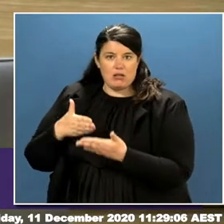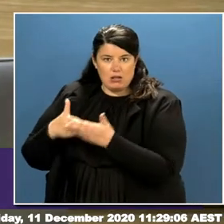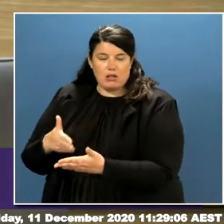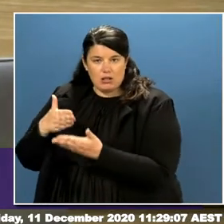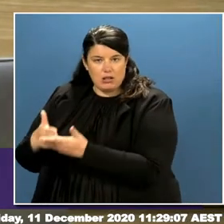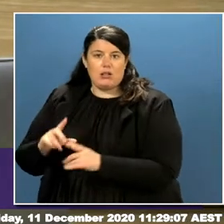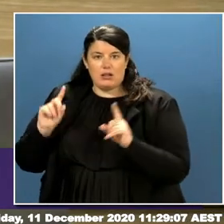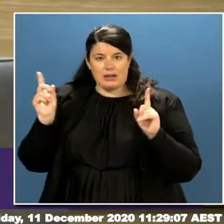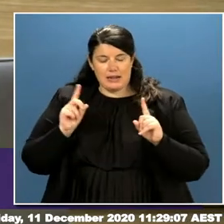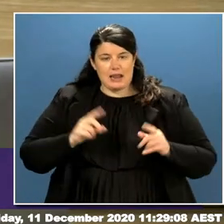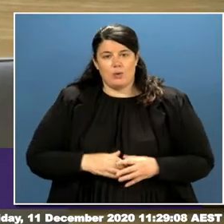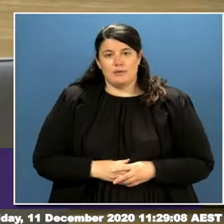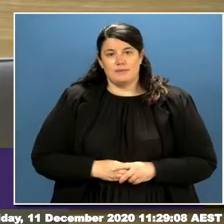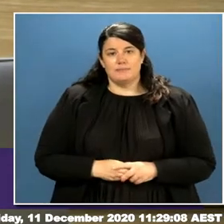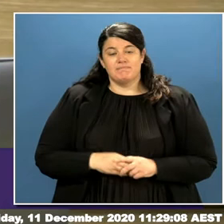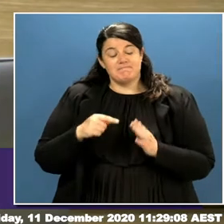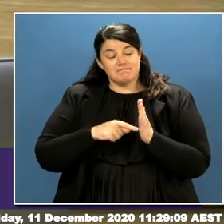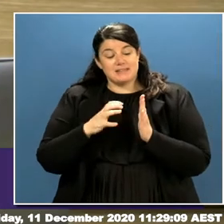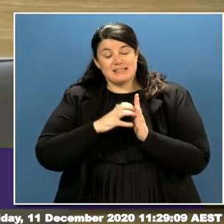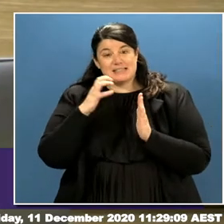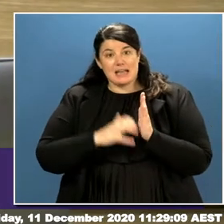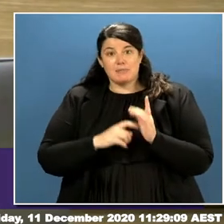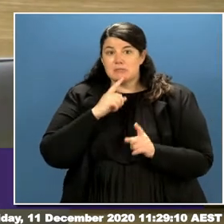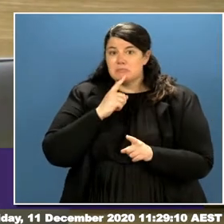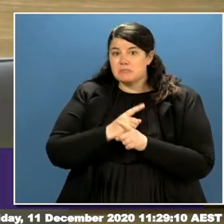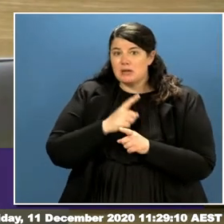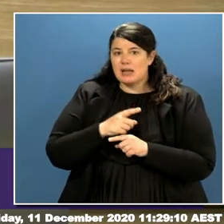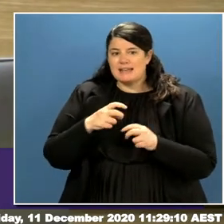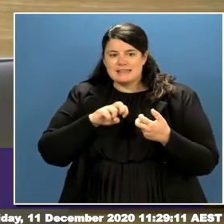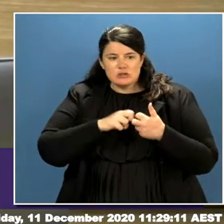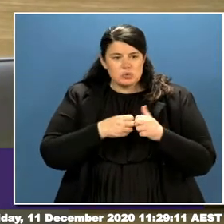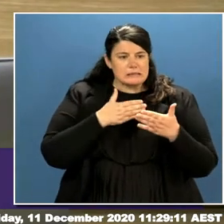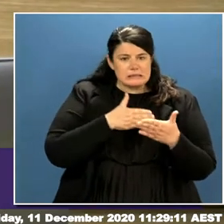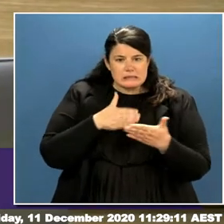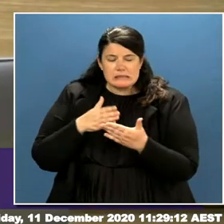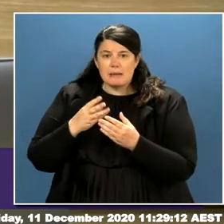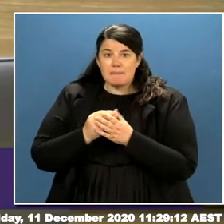Ms Fullwood's statement details issues encountered by Rohan and his parents in